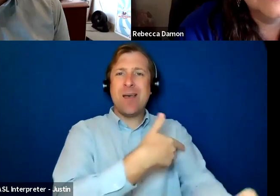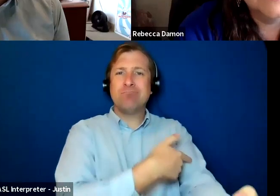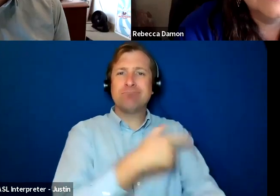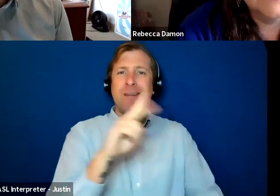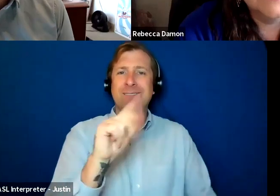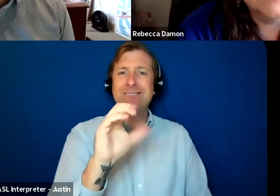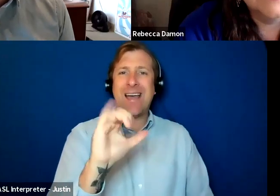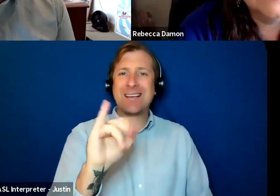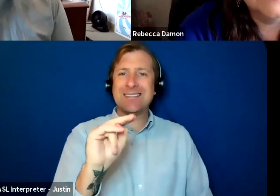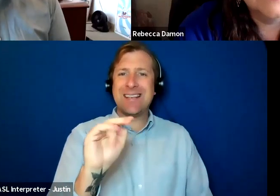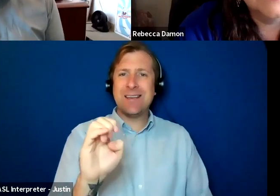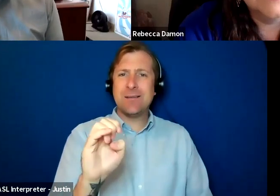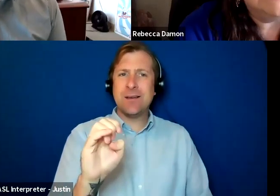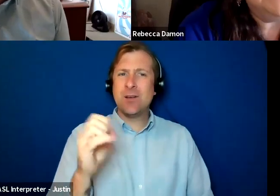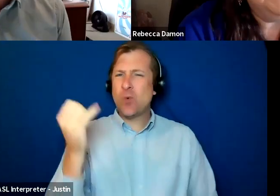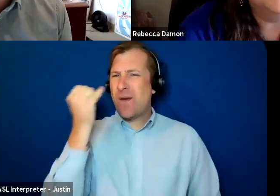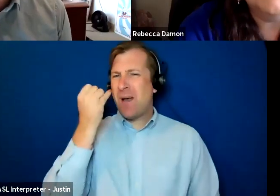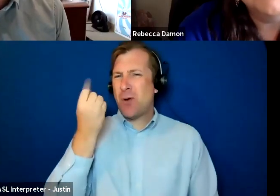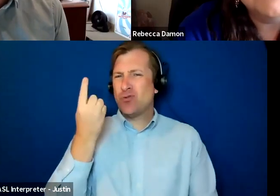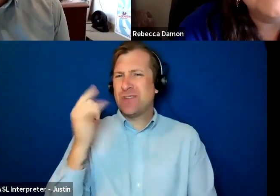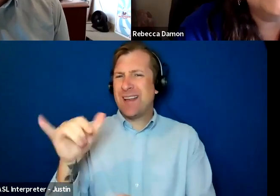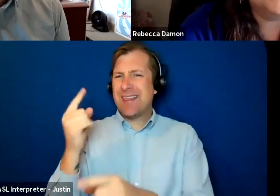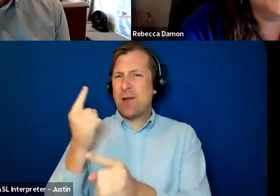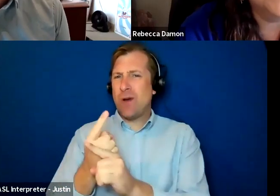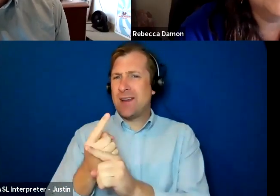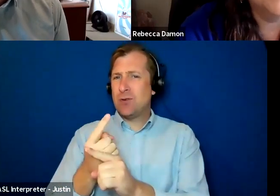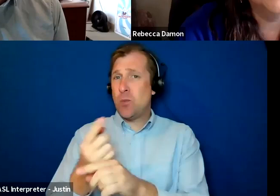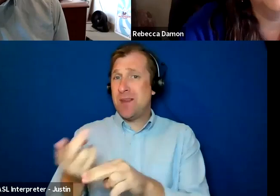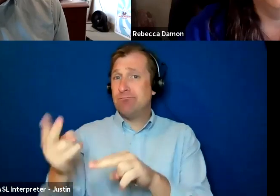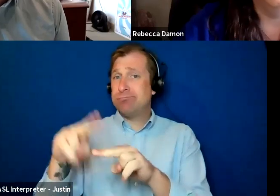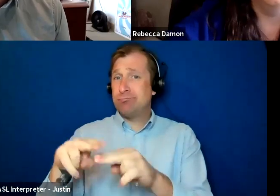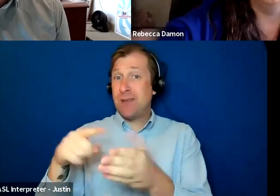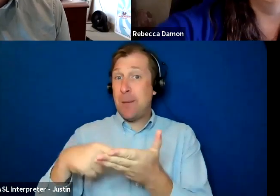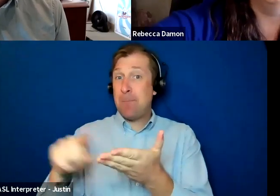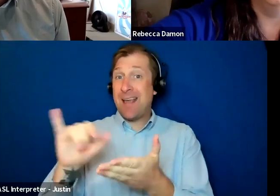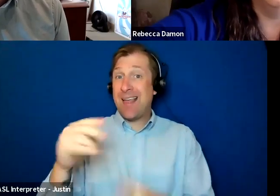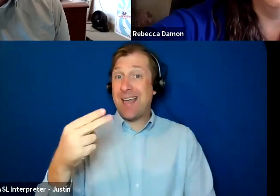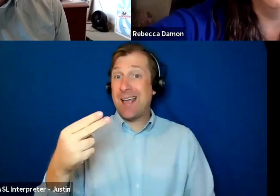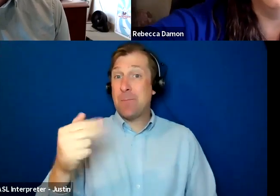If I'm sort of interpreting that to mean, are there higher rates or some sort of hazard pay or something like that, if that's the